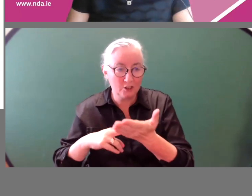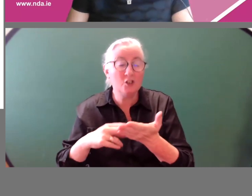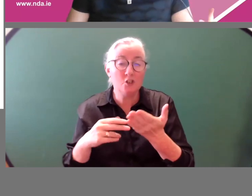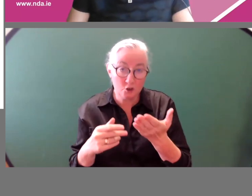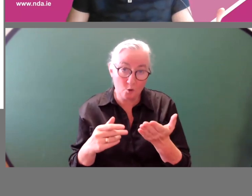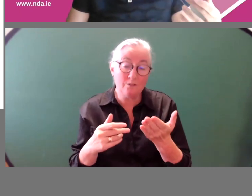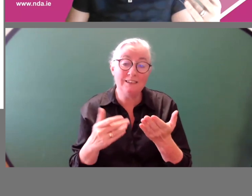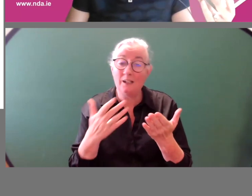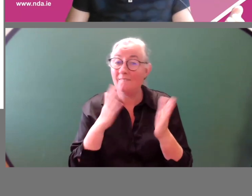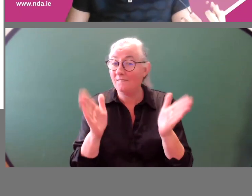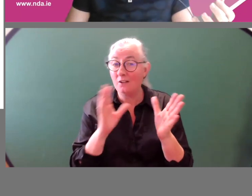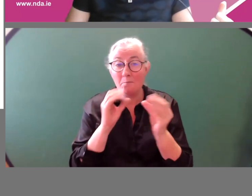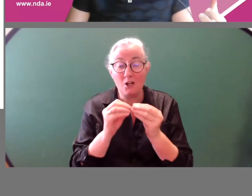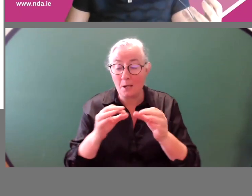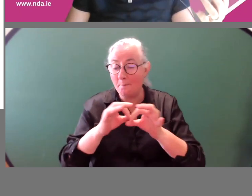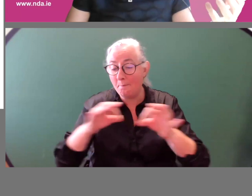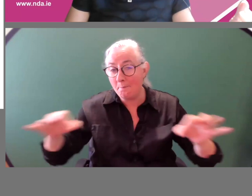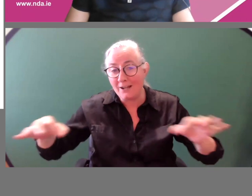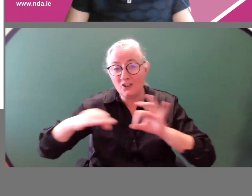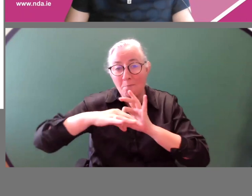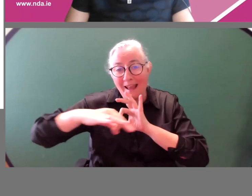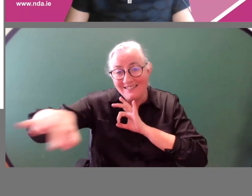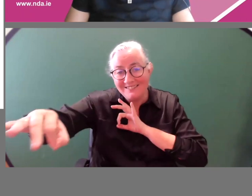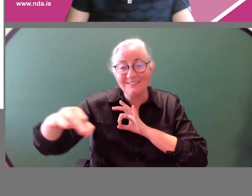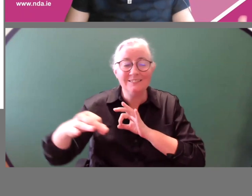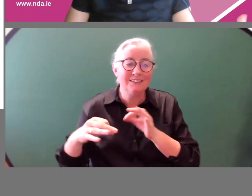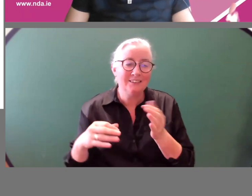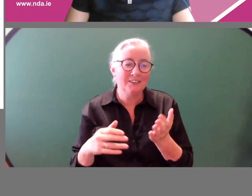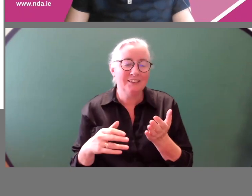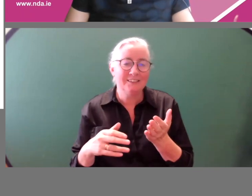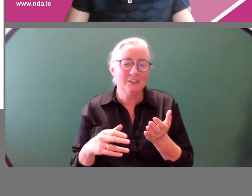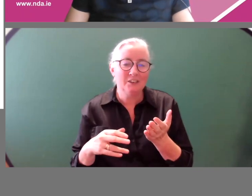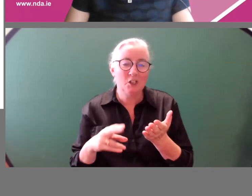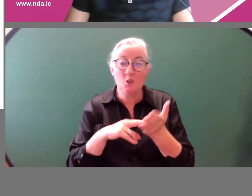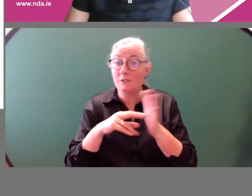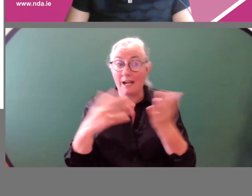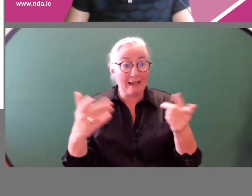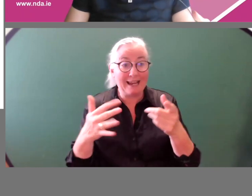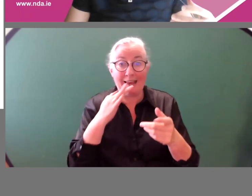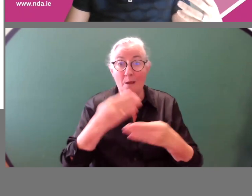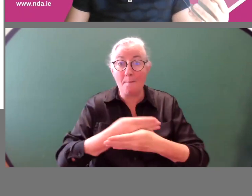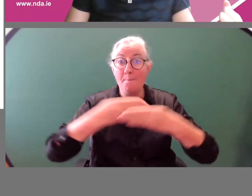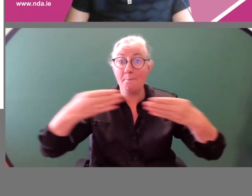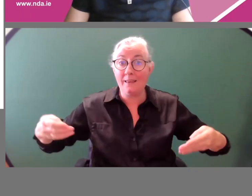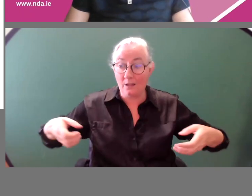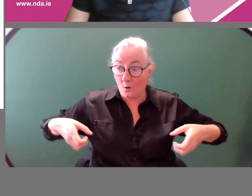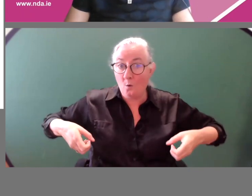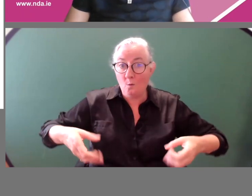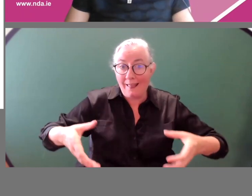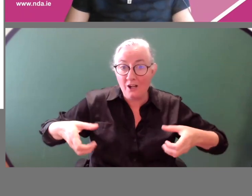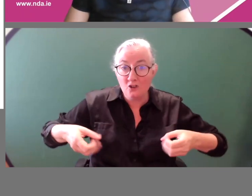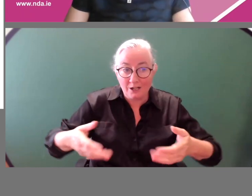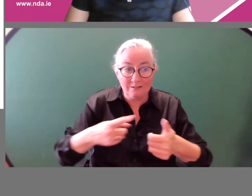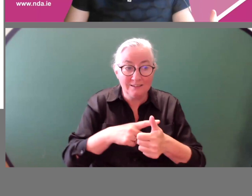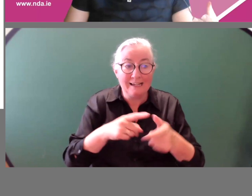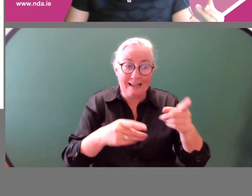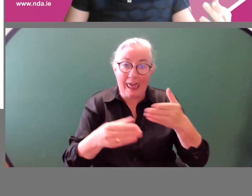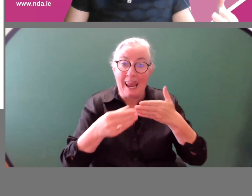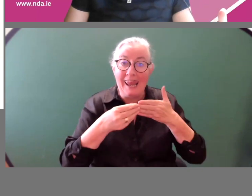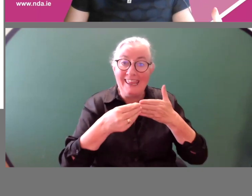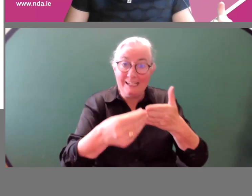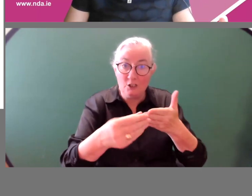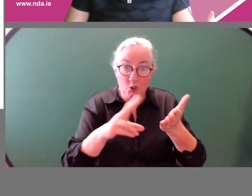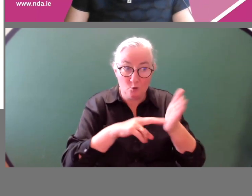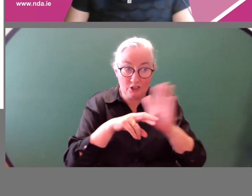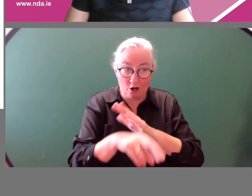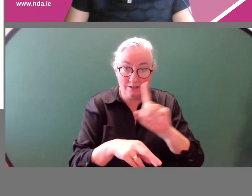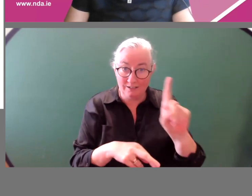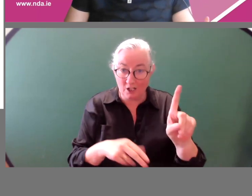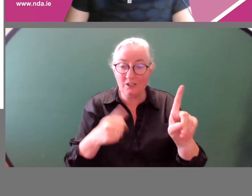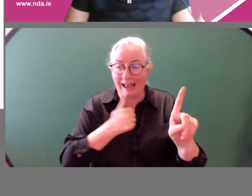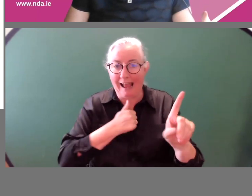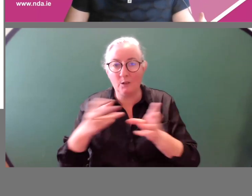dimensions and measurements we use a user of a large motorized wheelchair as our lead user. So